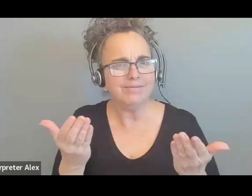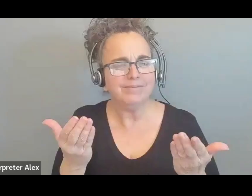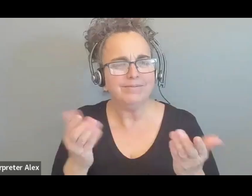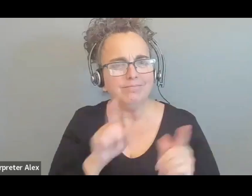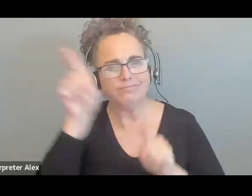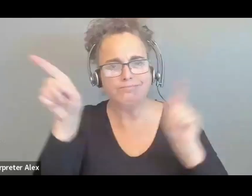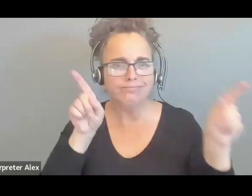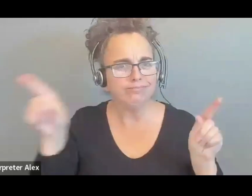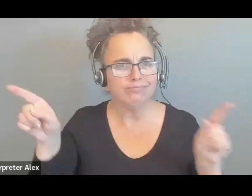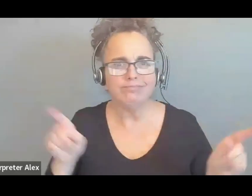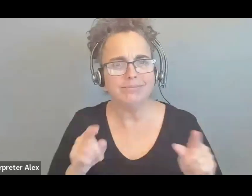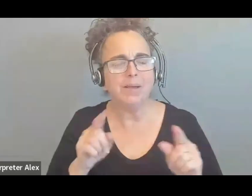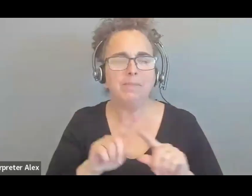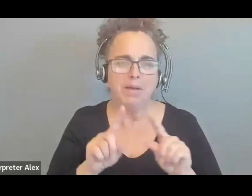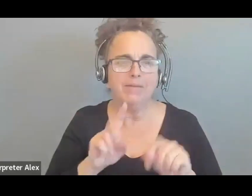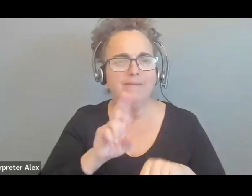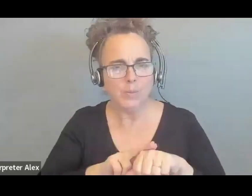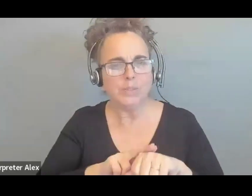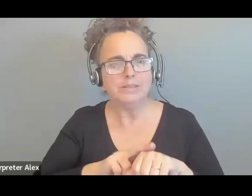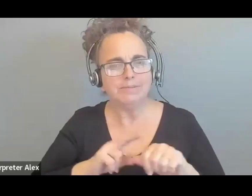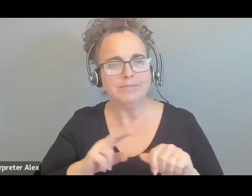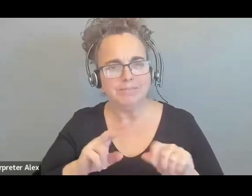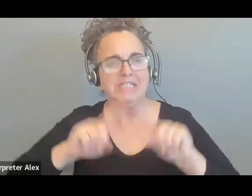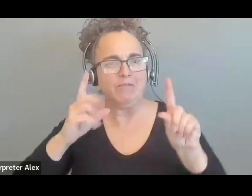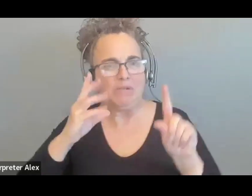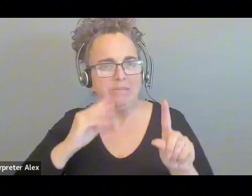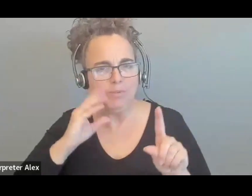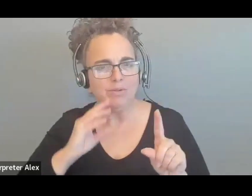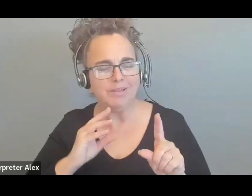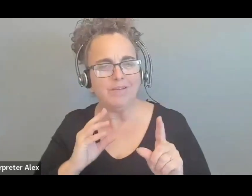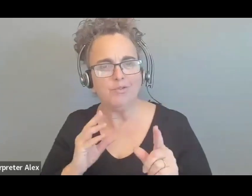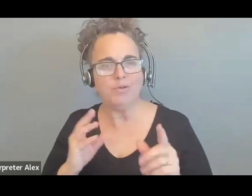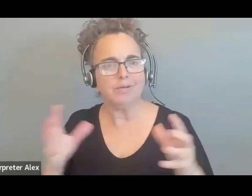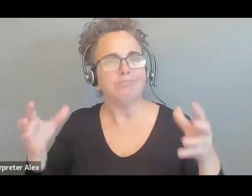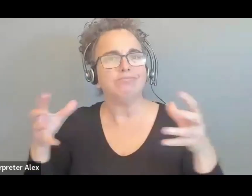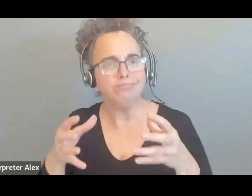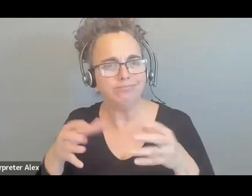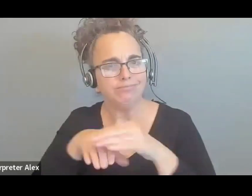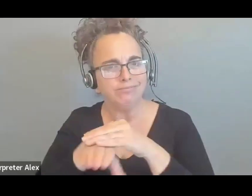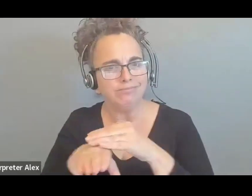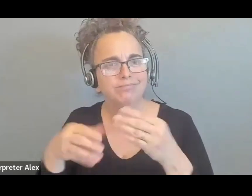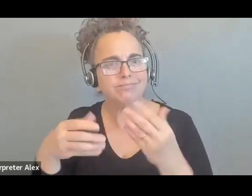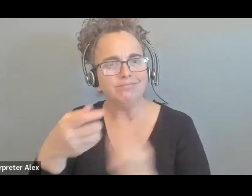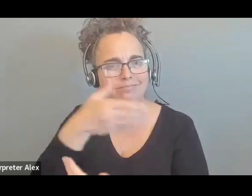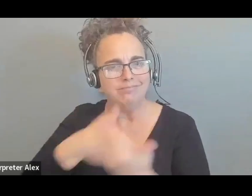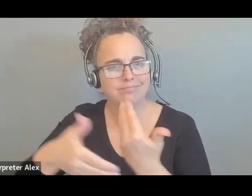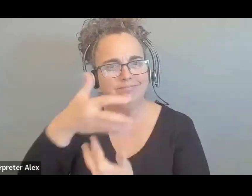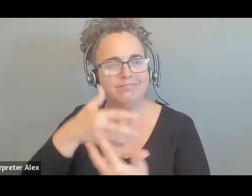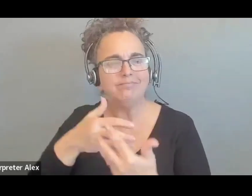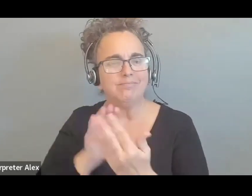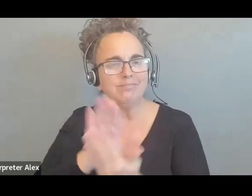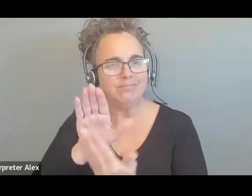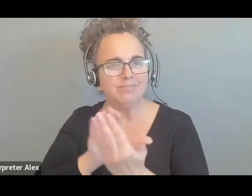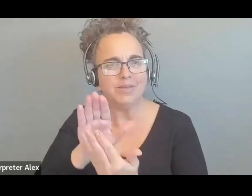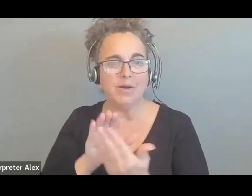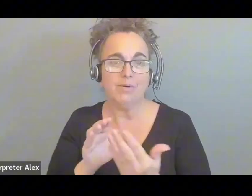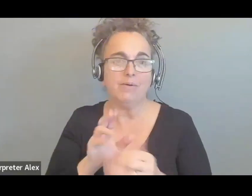It is a little different than working, you know, together in sitting. We get a lot done when we do in-person meetings once a year